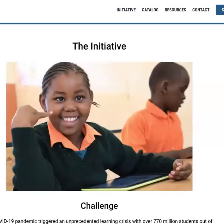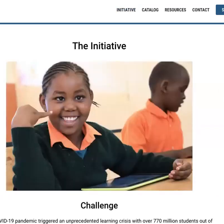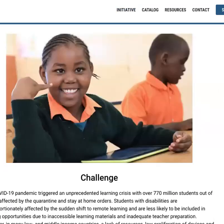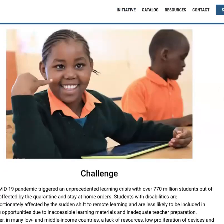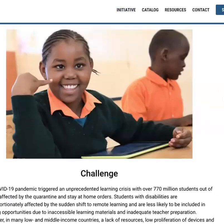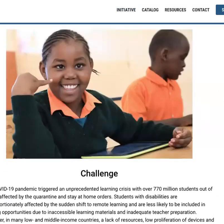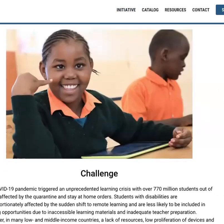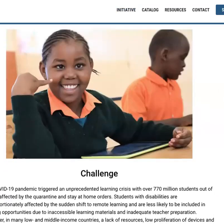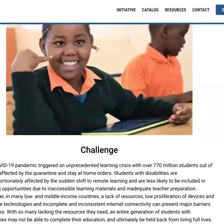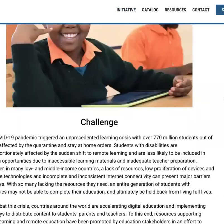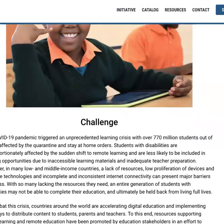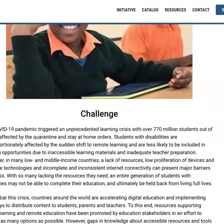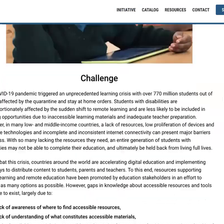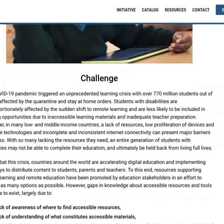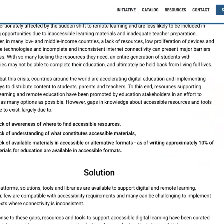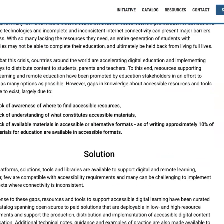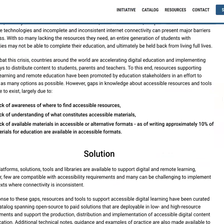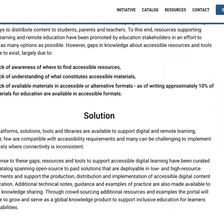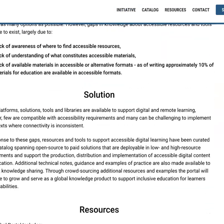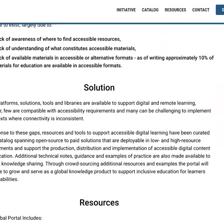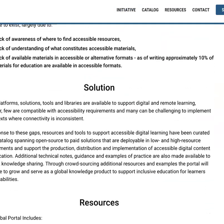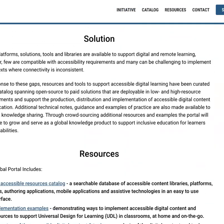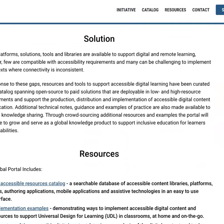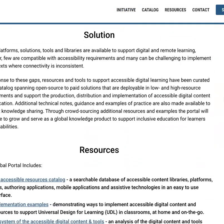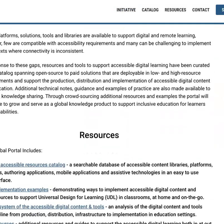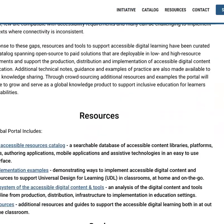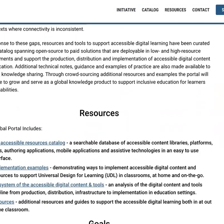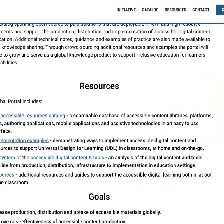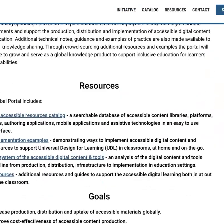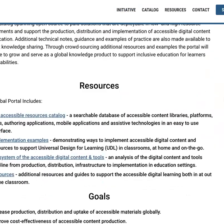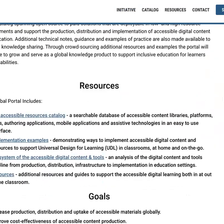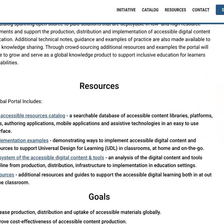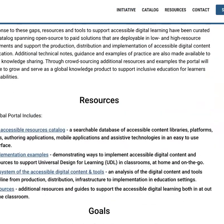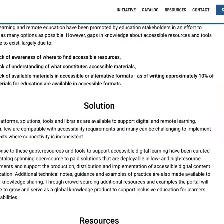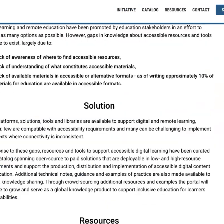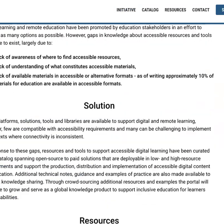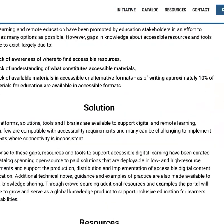Elias Constantopedos : here on this page, you can read about the challenge the solution and the resources that we have.